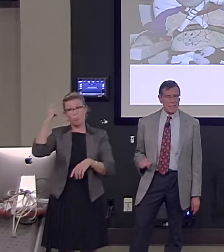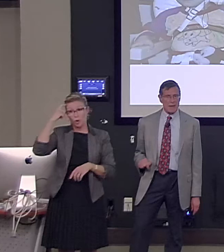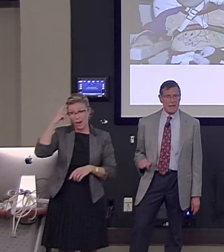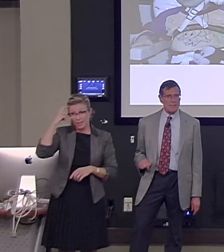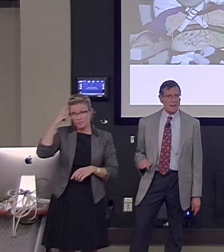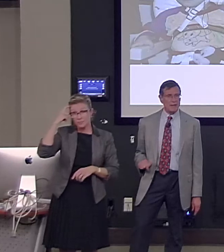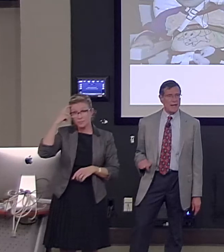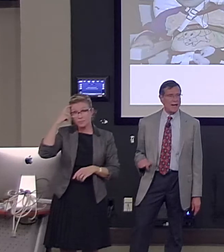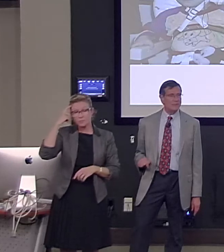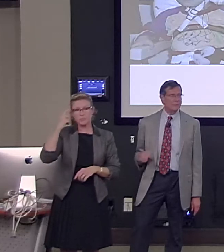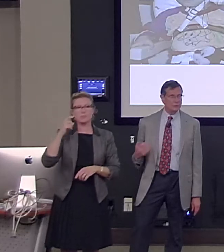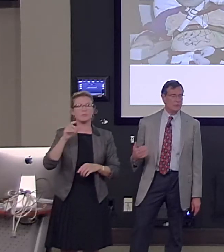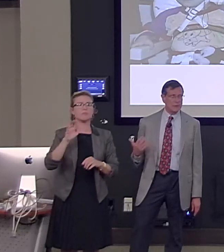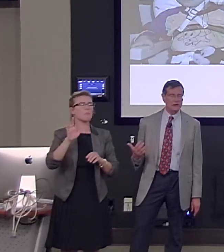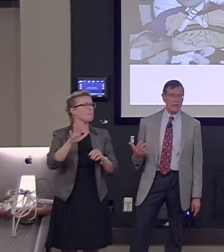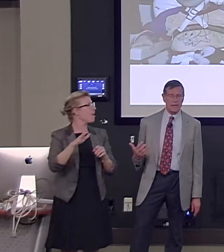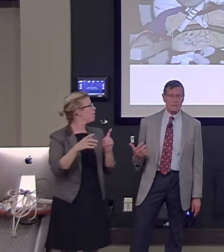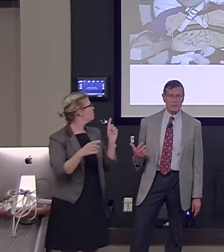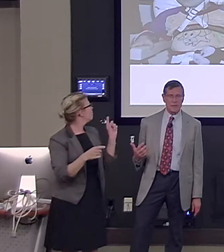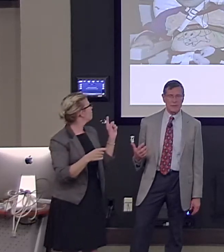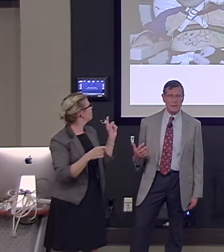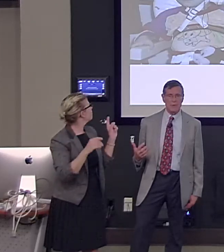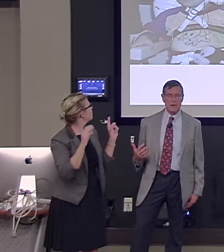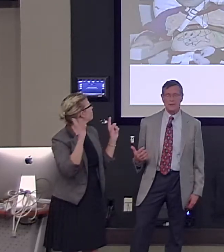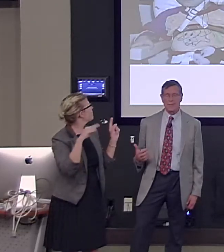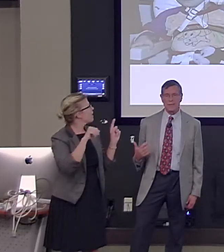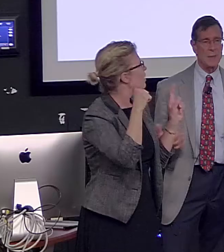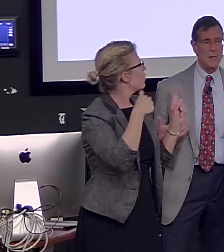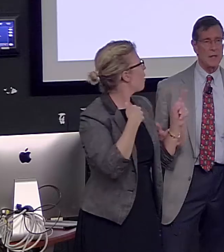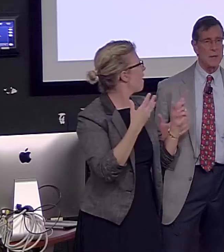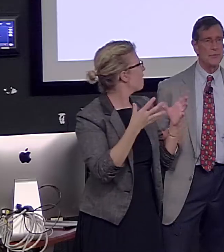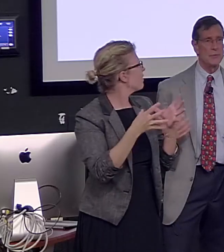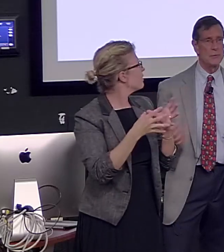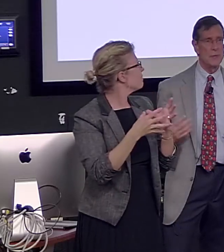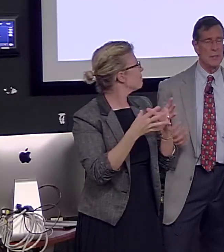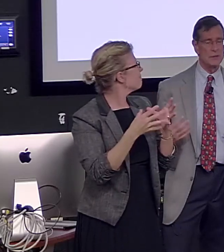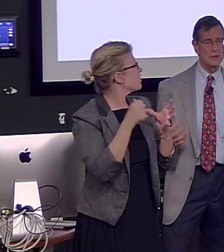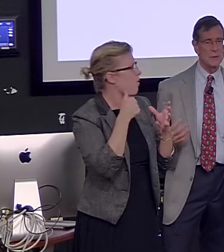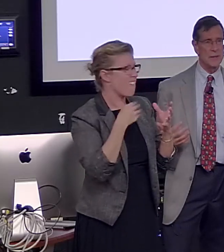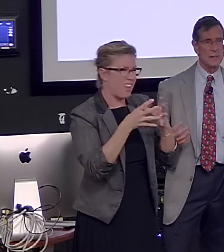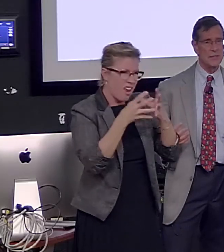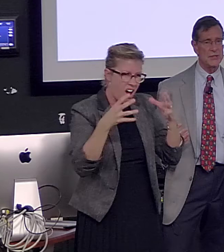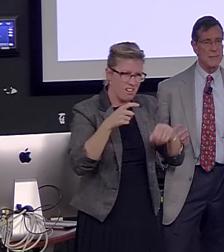And I'm not going to have too much time to tell you about that. But I want to go through quickly some of